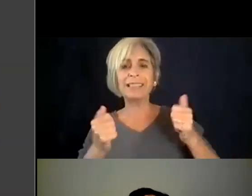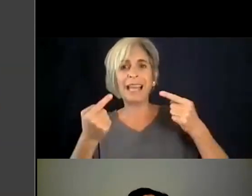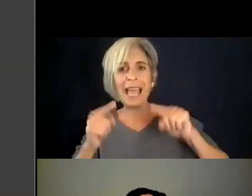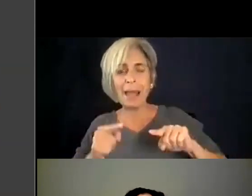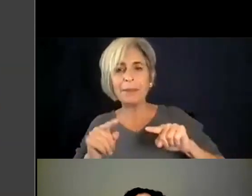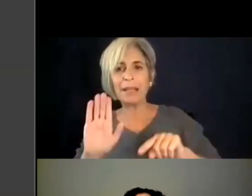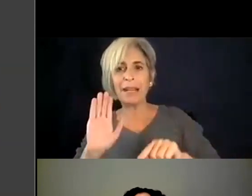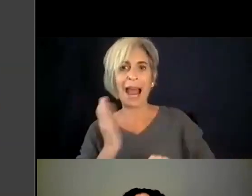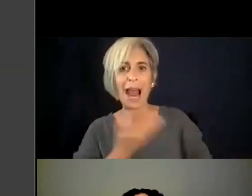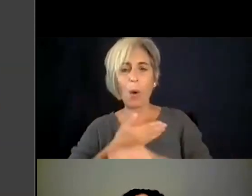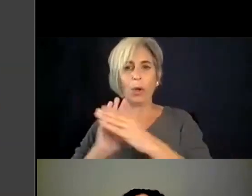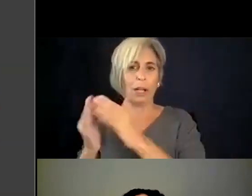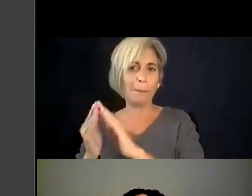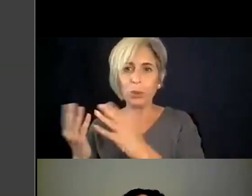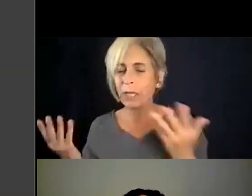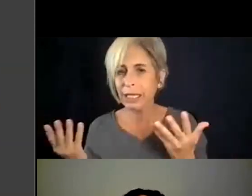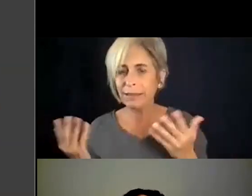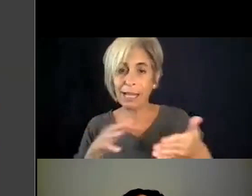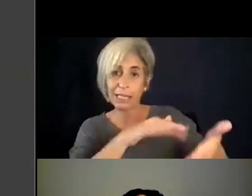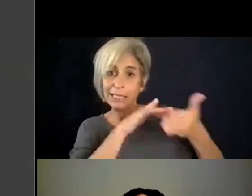Studies show that deaf individuals